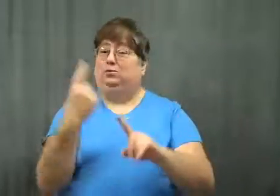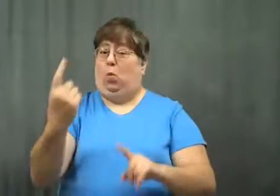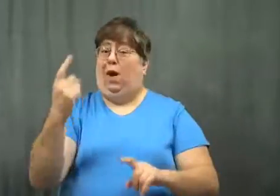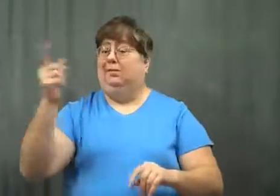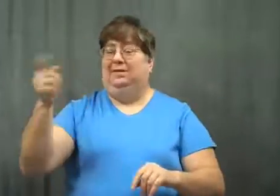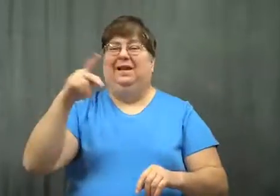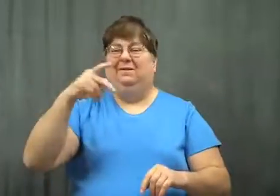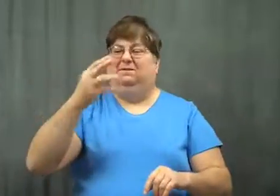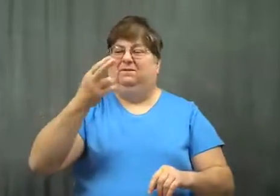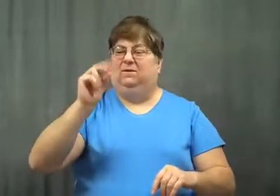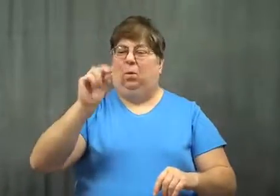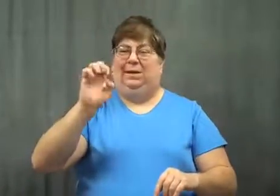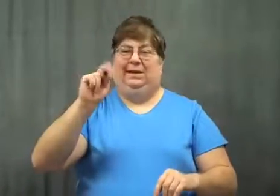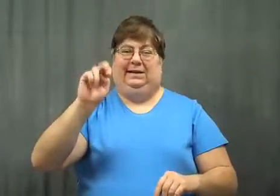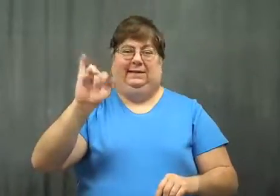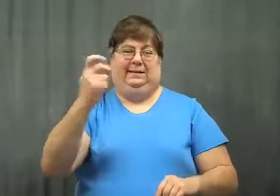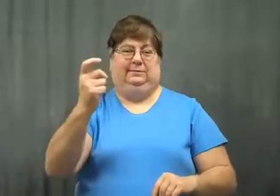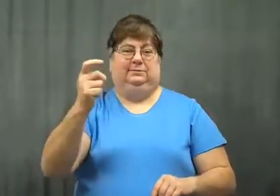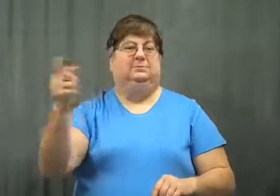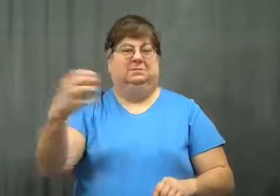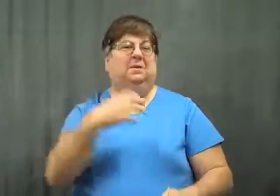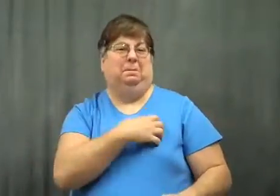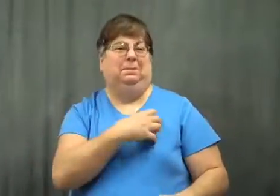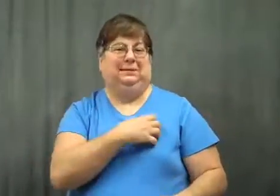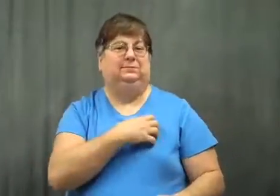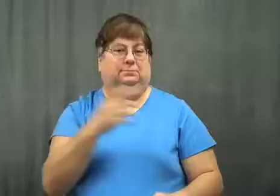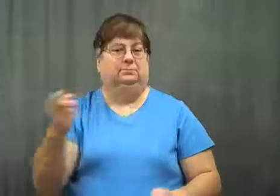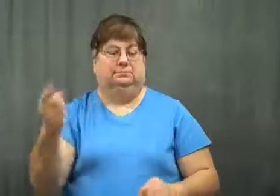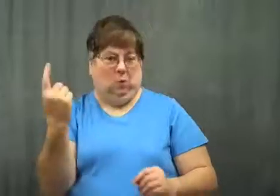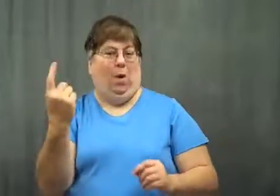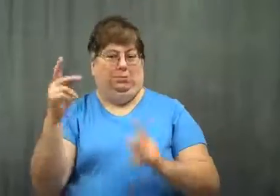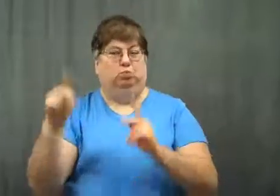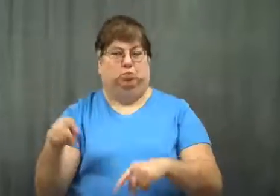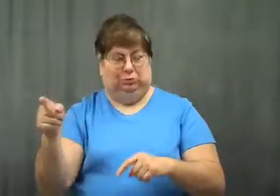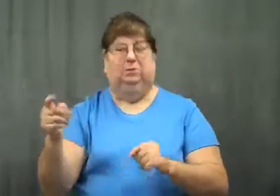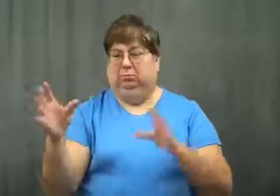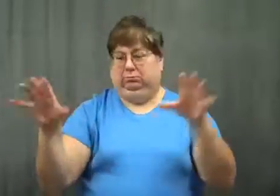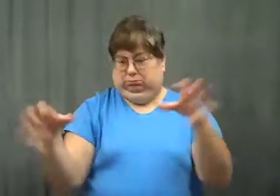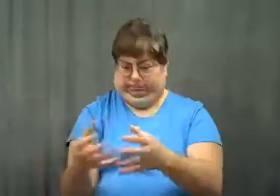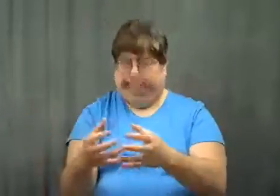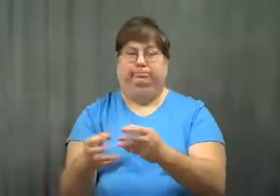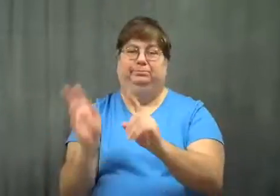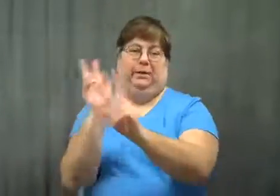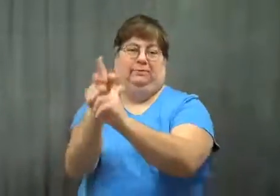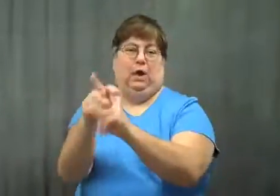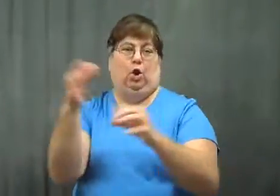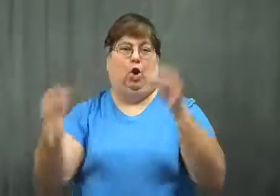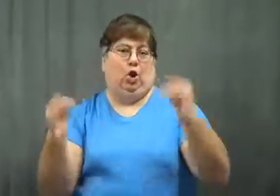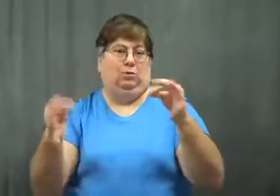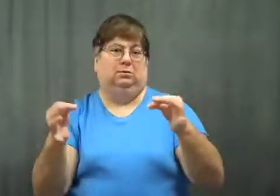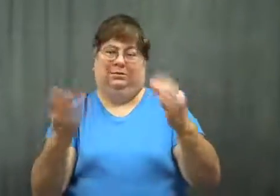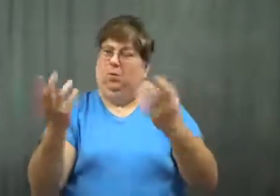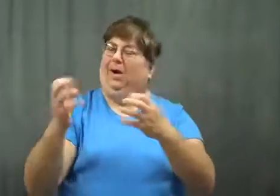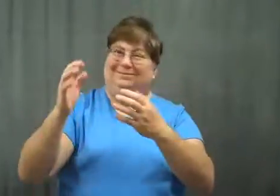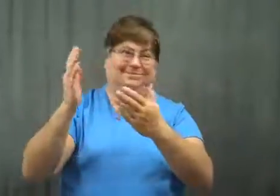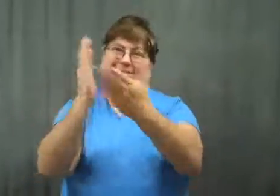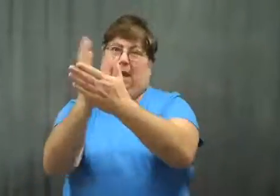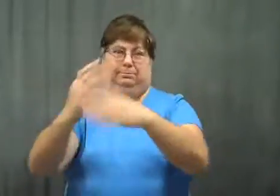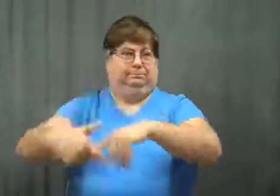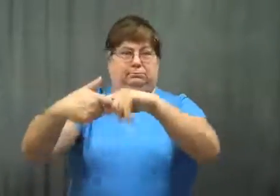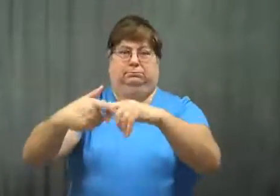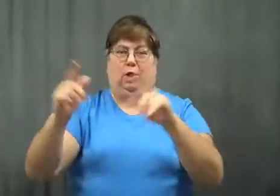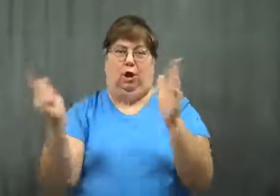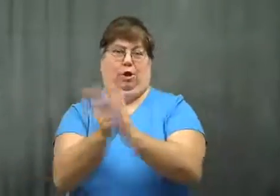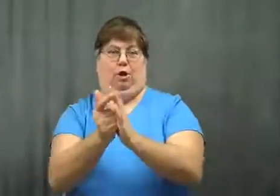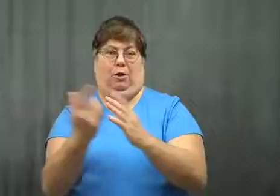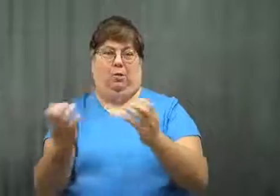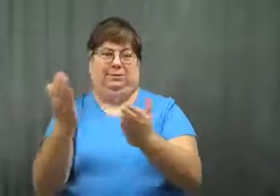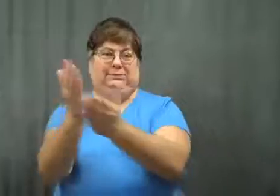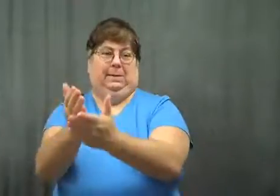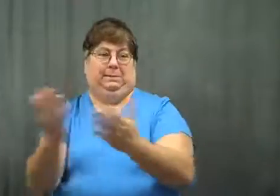and a Phoenix police officer filed in court against the new law and asked for a stay.